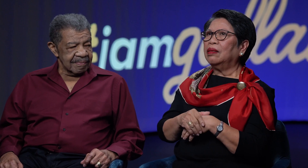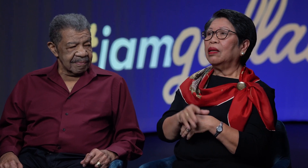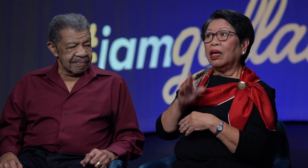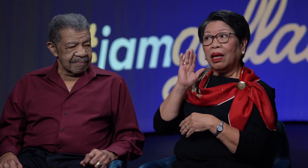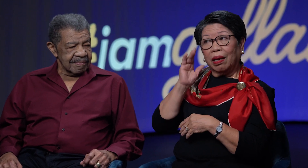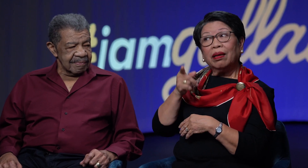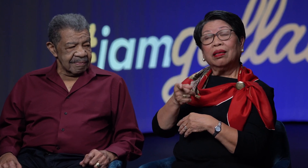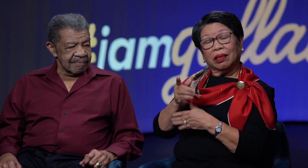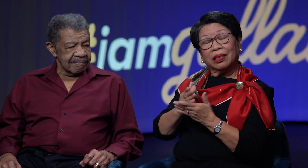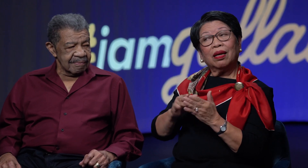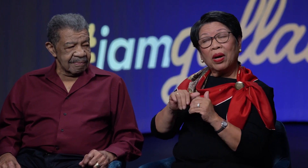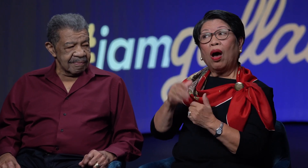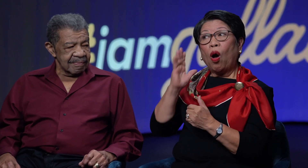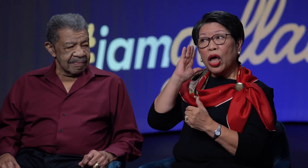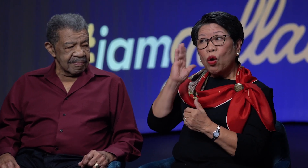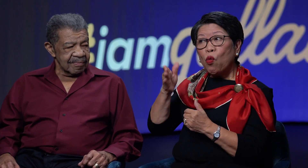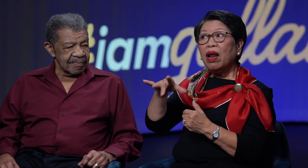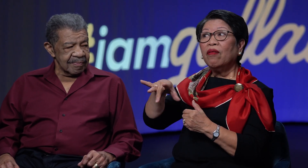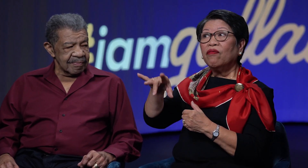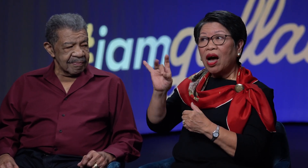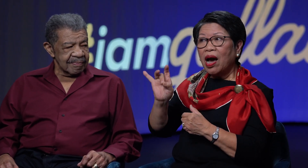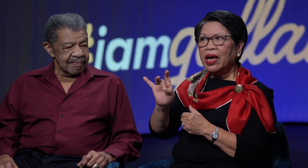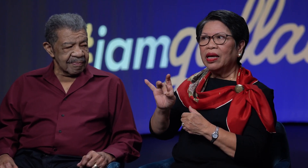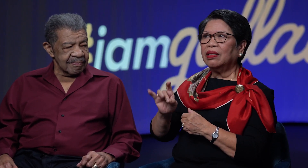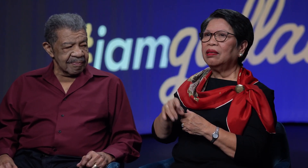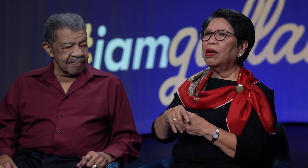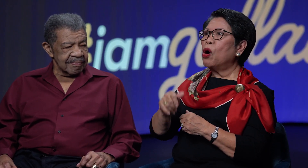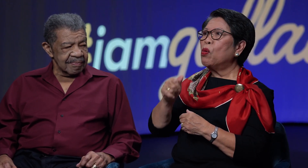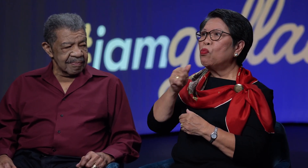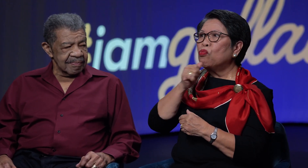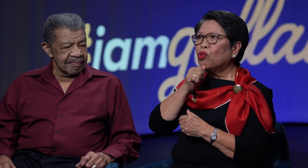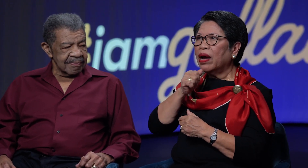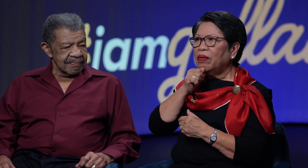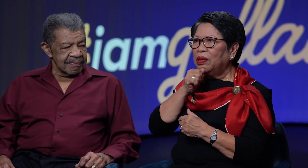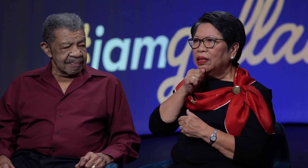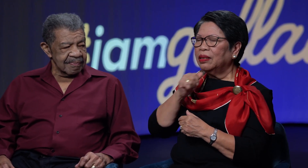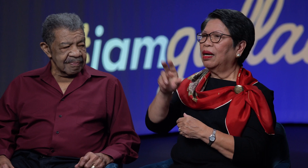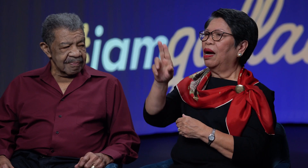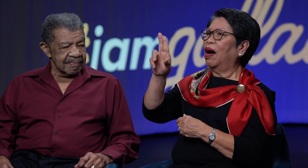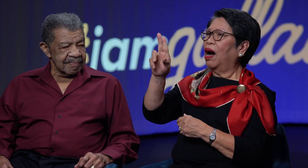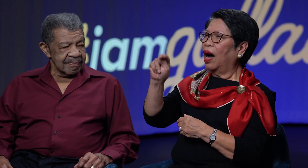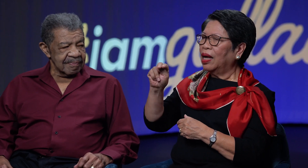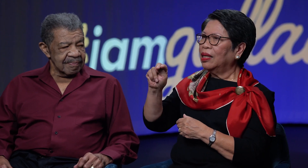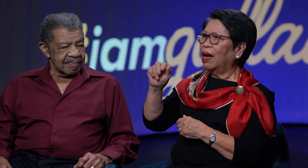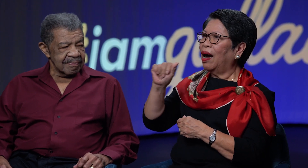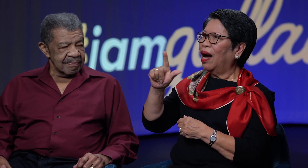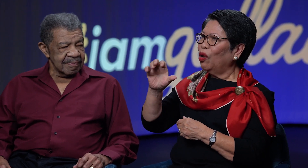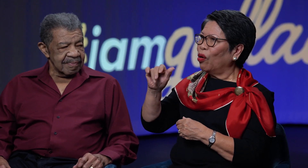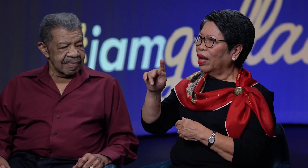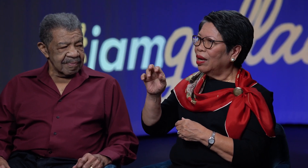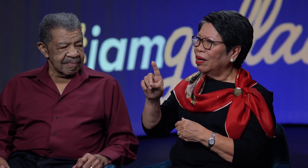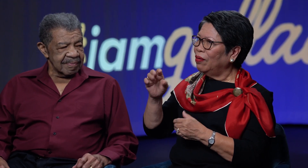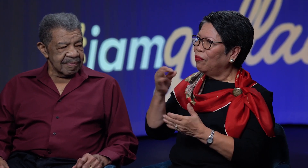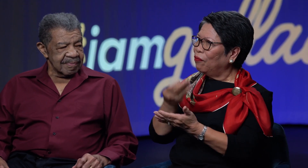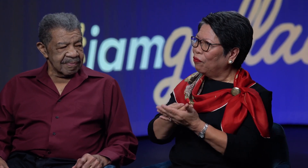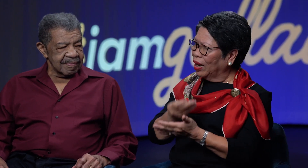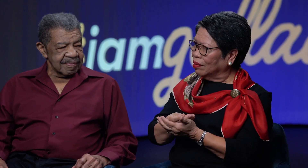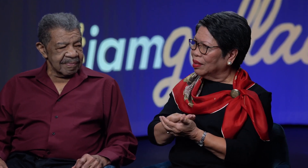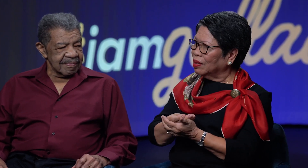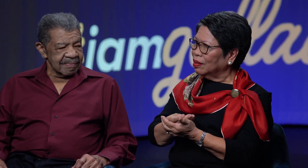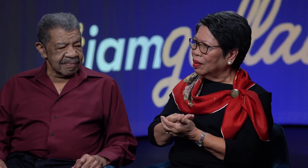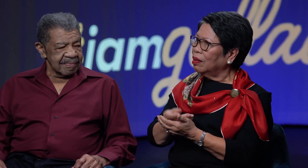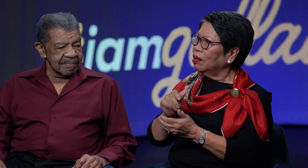Somehow, he would find private unallocated funds that he gave me,